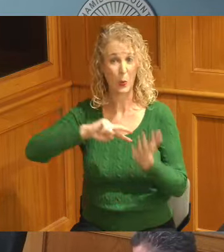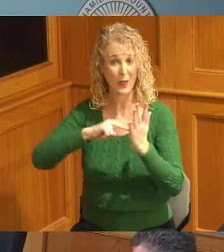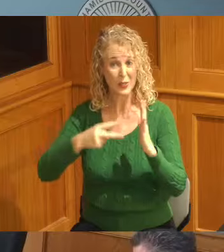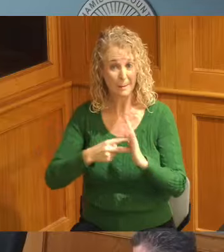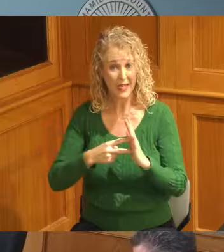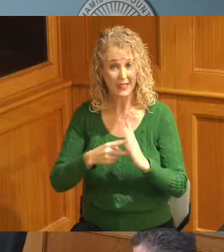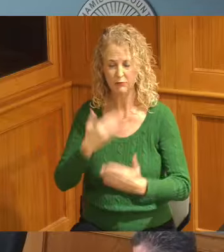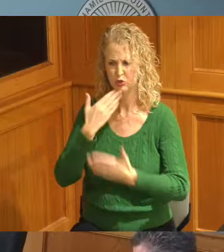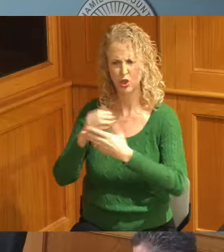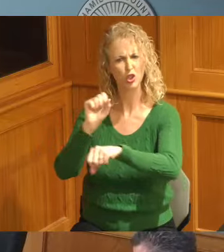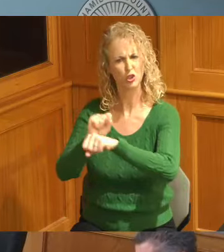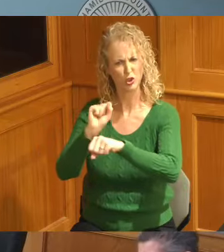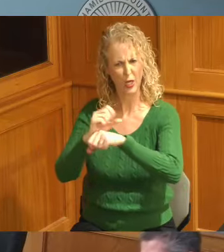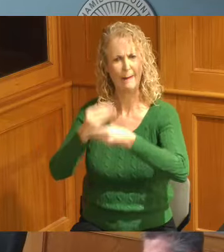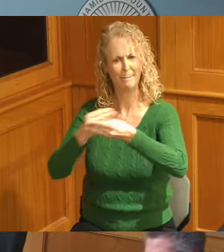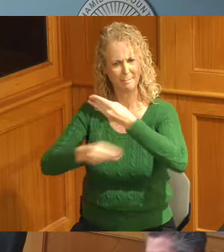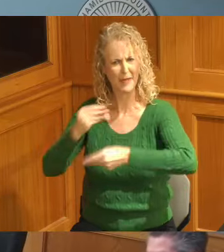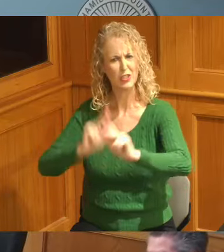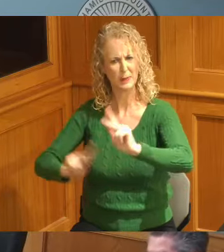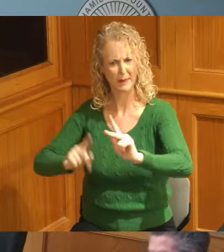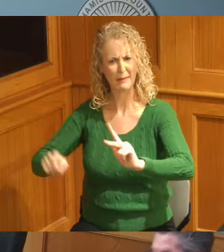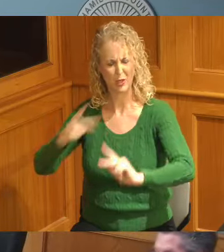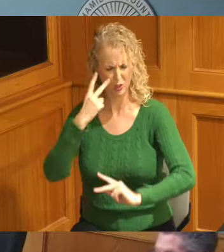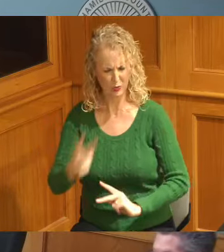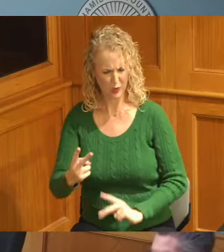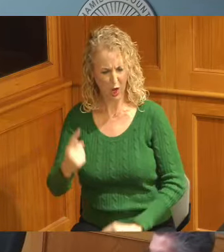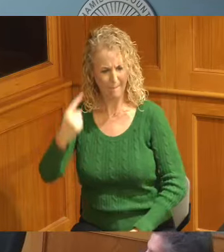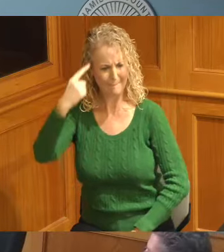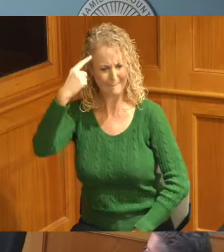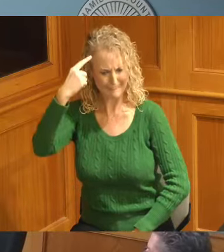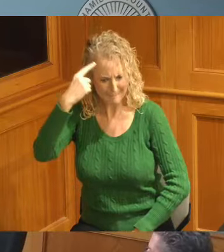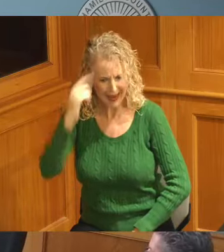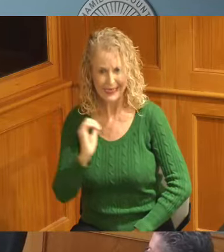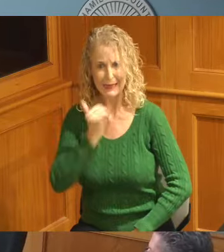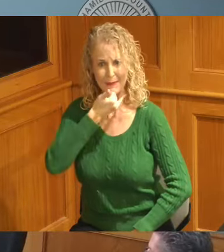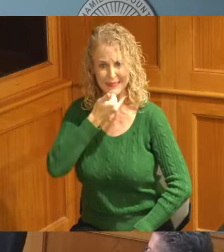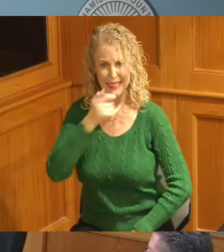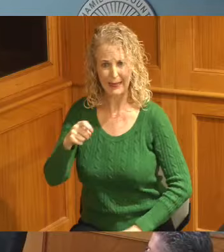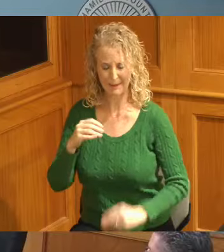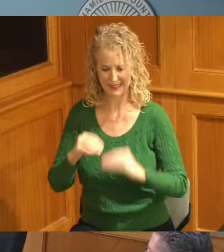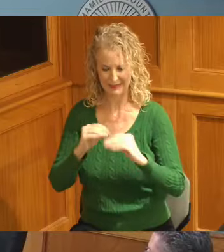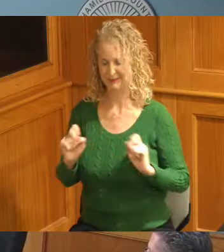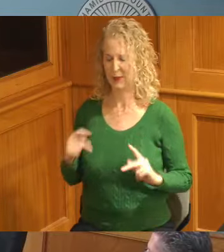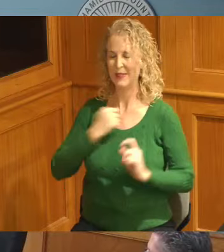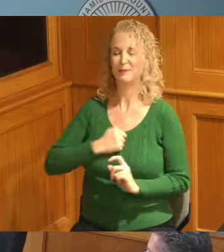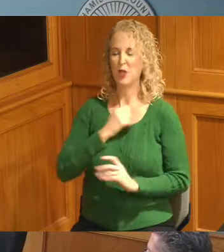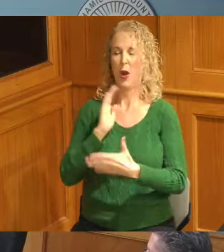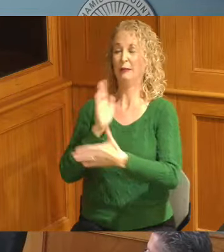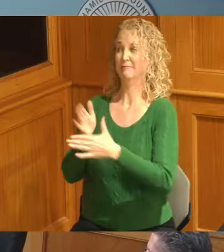job budget staff for reconciling to the penny. Literally to the penny. Sorry. Go ahead. They they